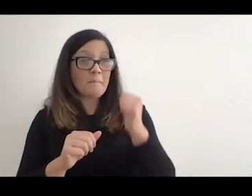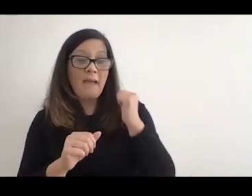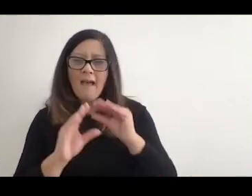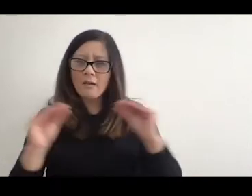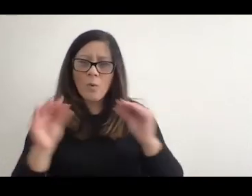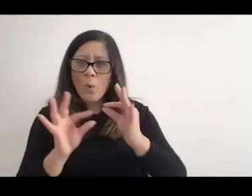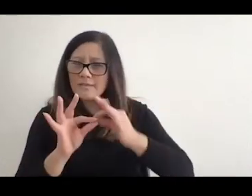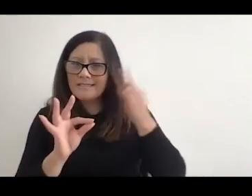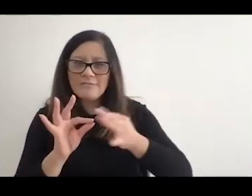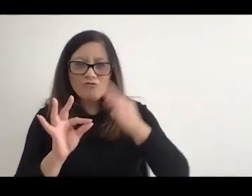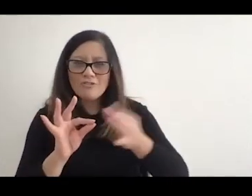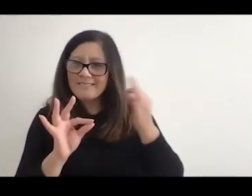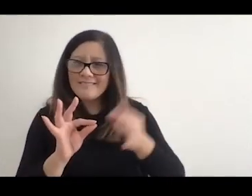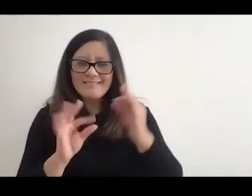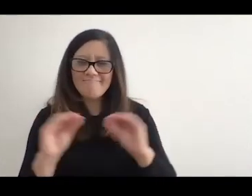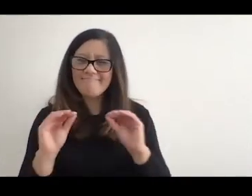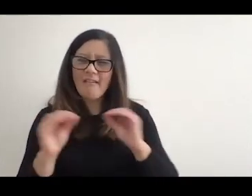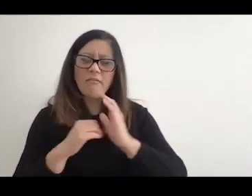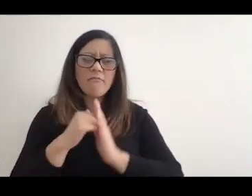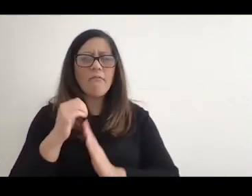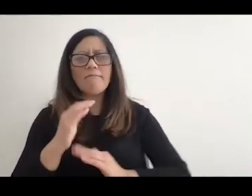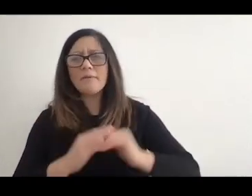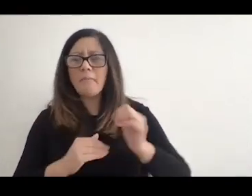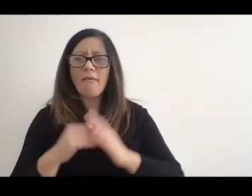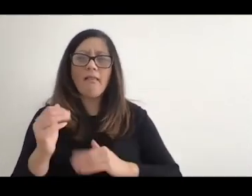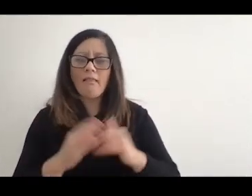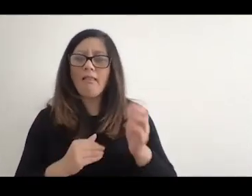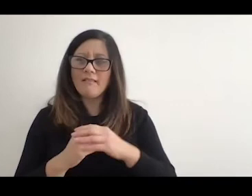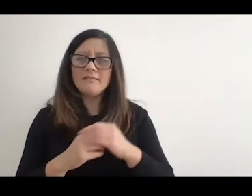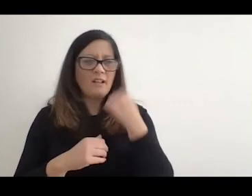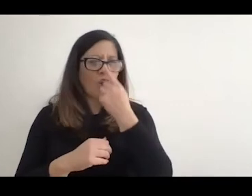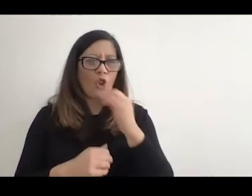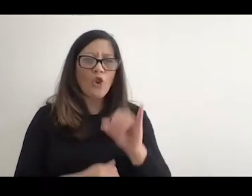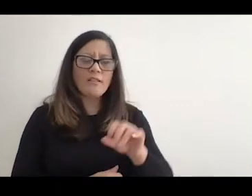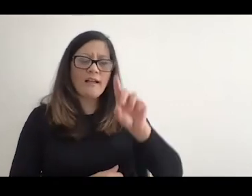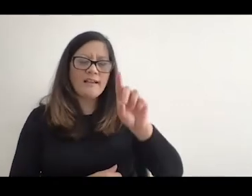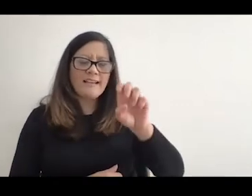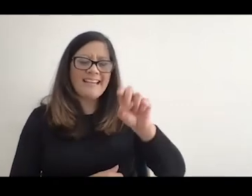So the denim looks like denim. But in the back they're no seams.